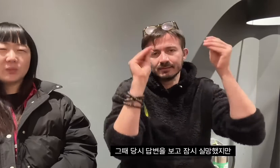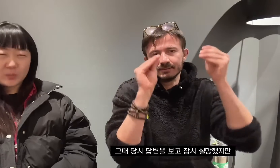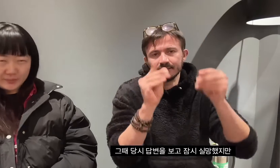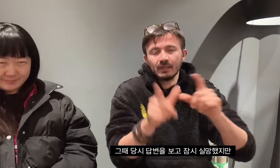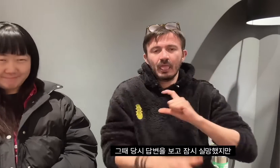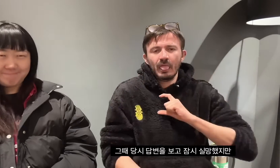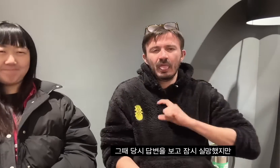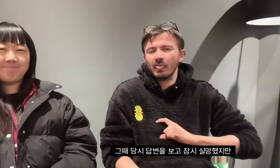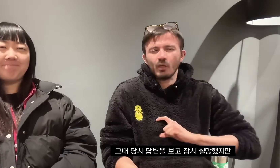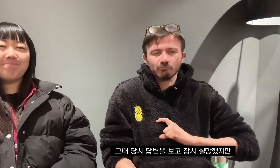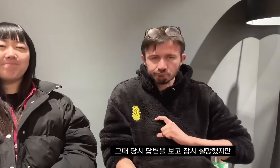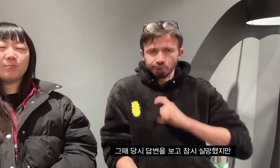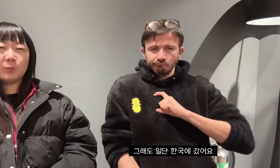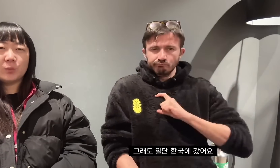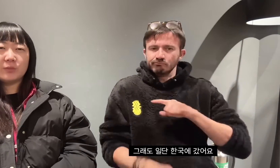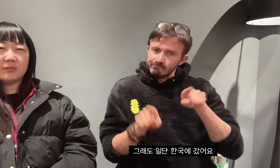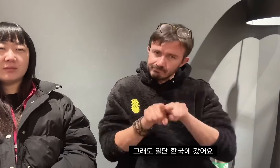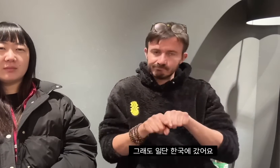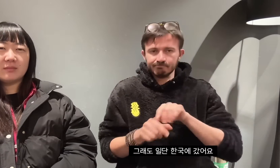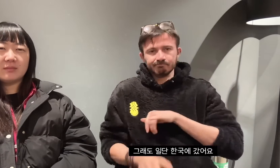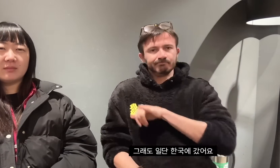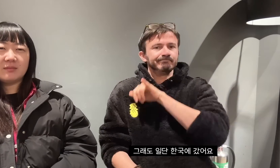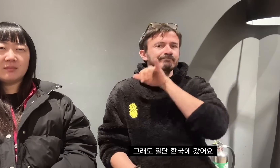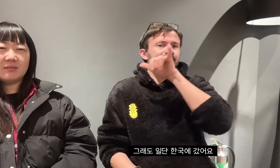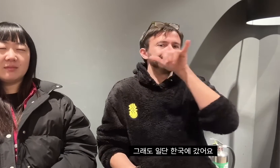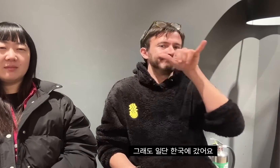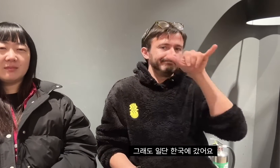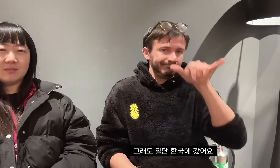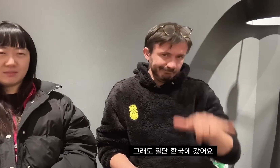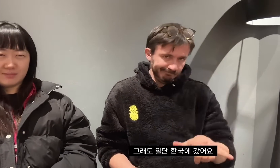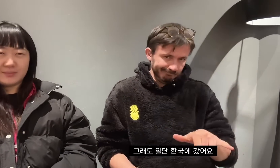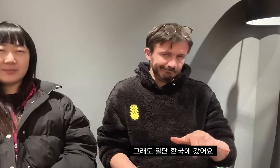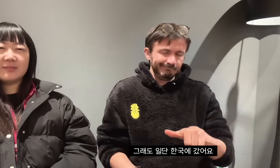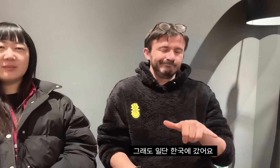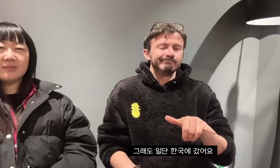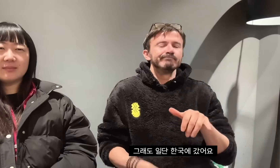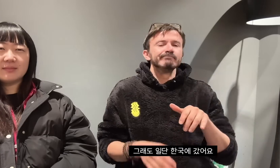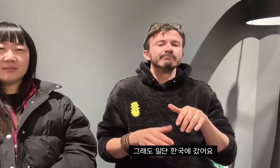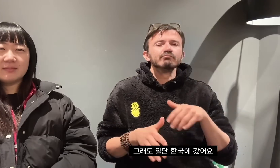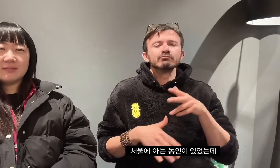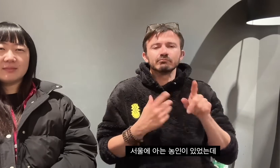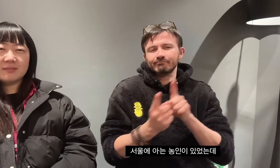At that time, I was a bit disappointed when I saw the answer, but I went to Korea anyway.